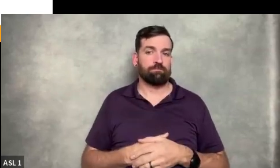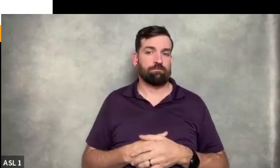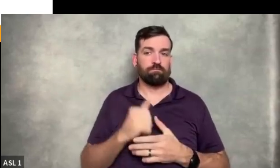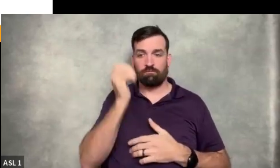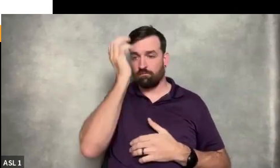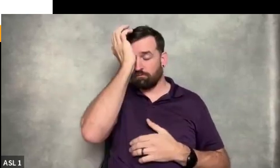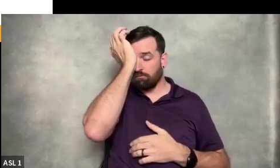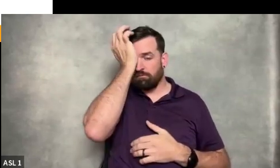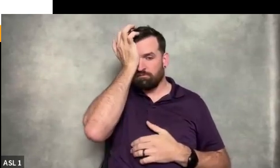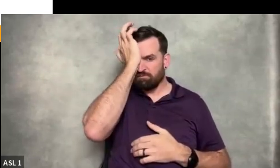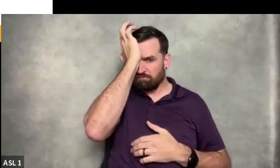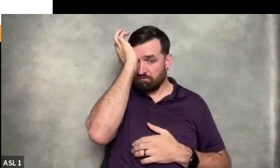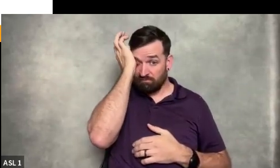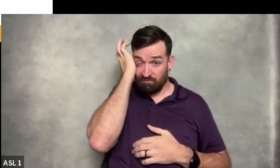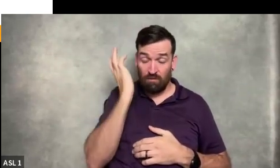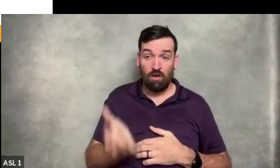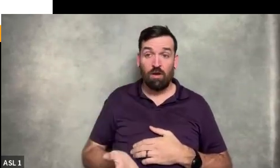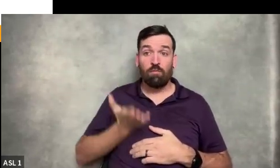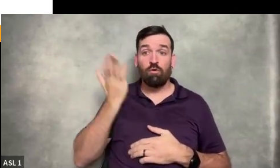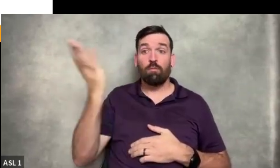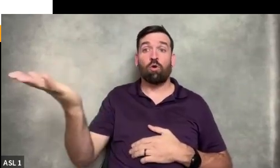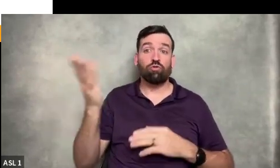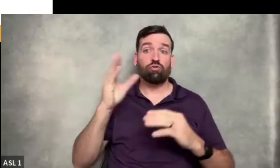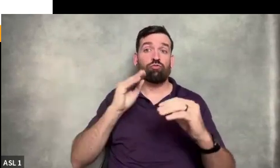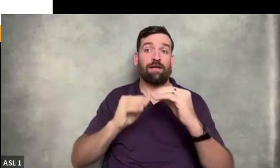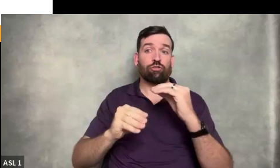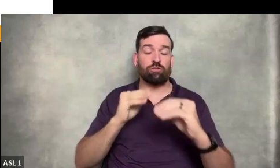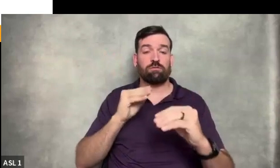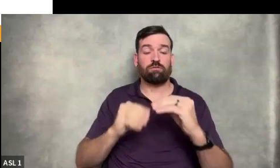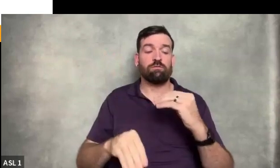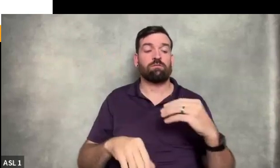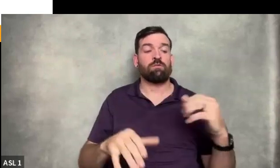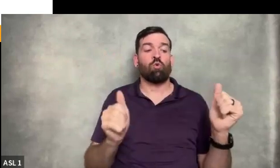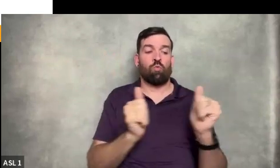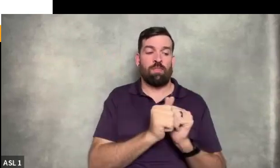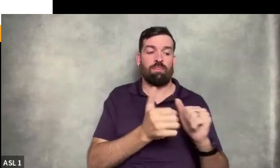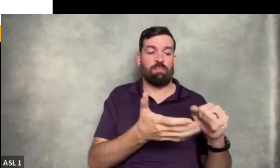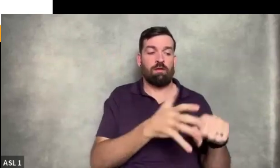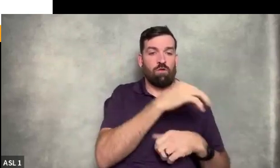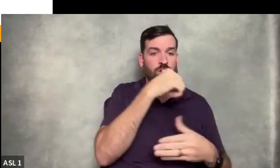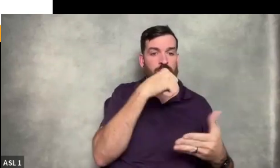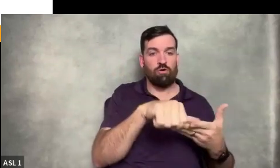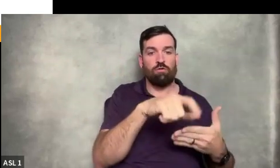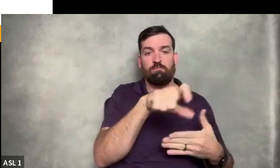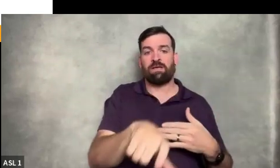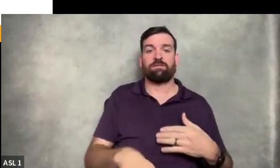proposed corrective action plan, together with the cover letter, must be submitted to your